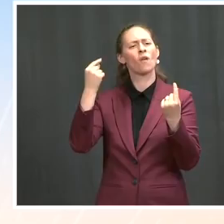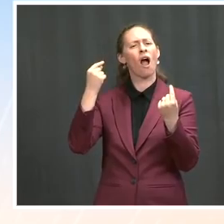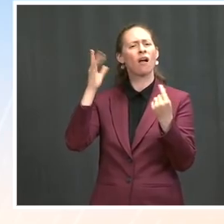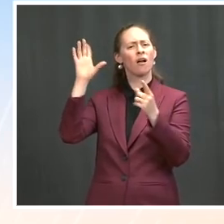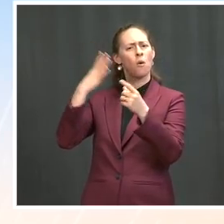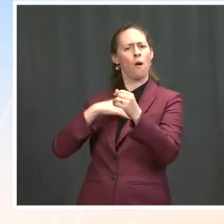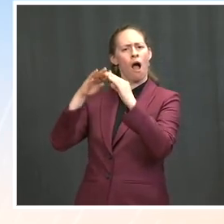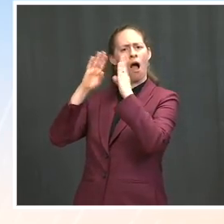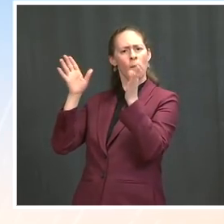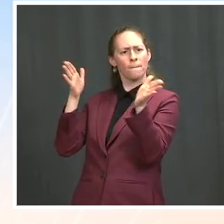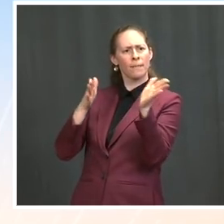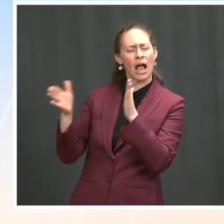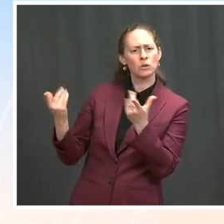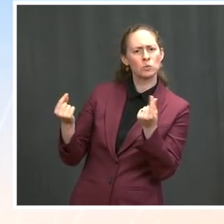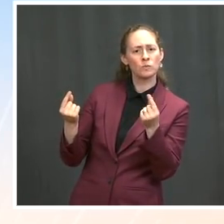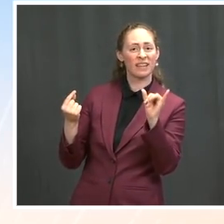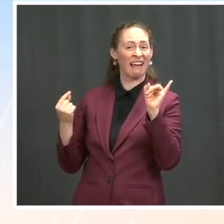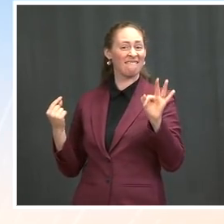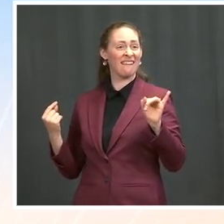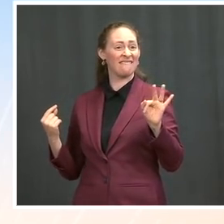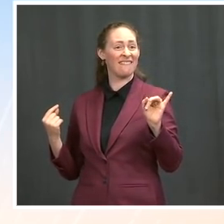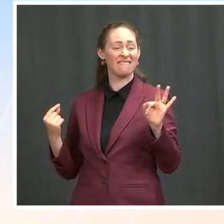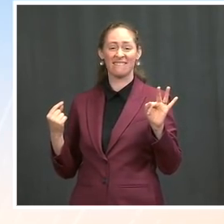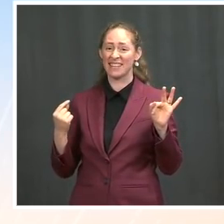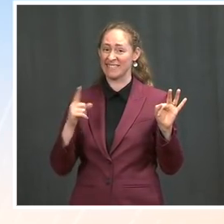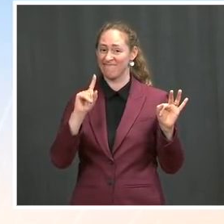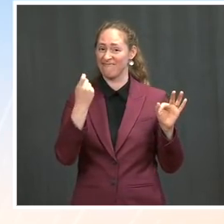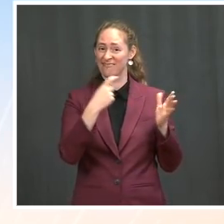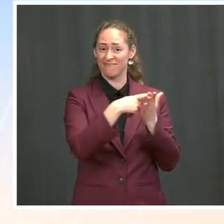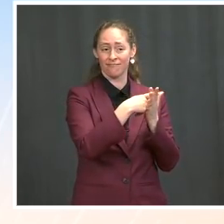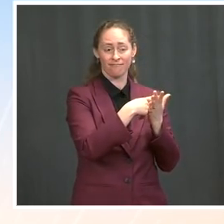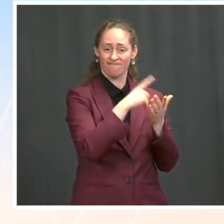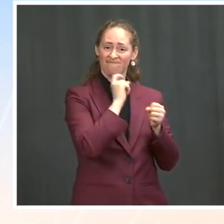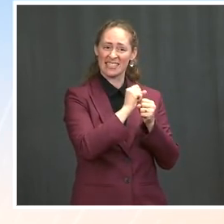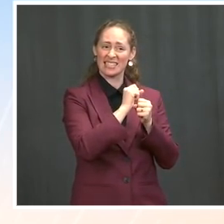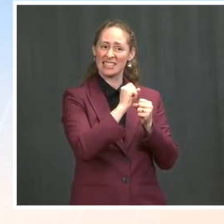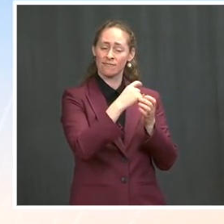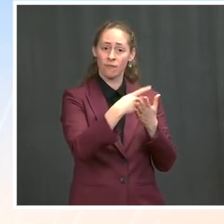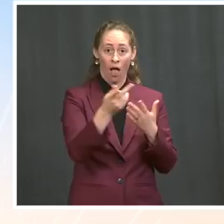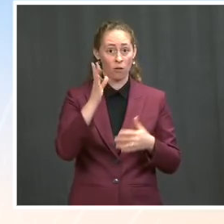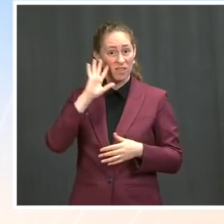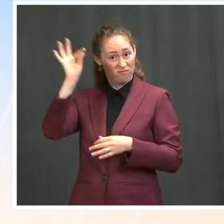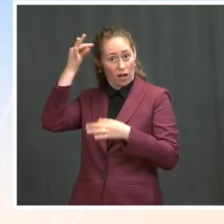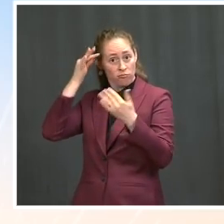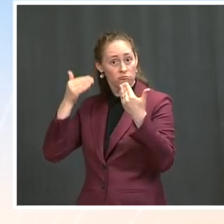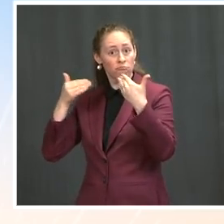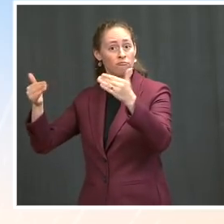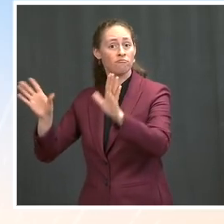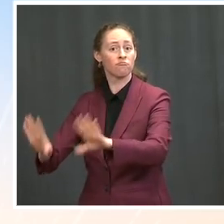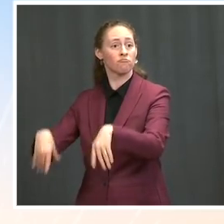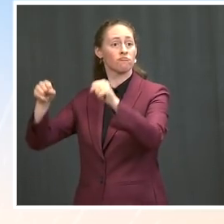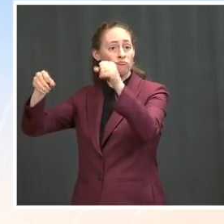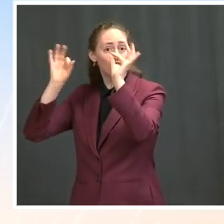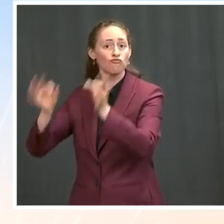if you cannot get something -- some type of federal action. I know you said that there are a lot of other things; you look at this as the beginning of the process.